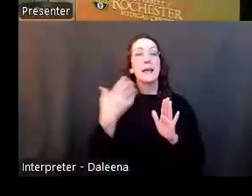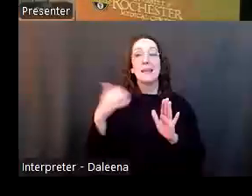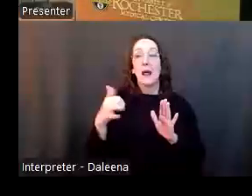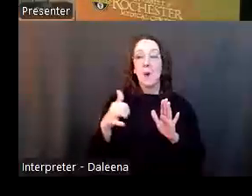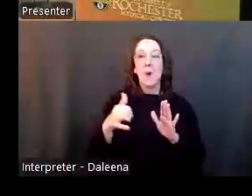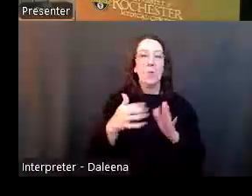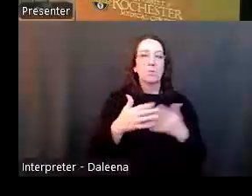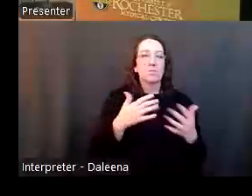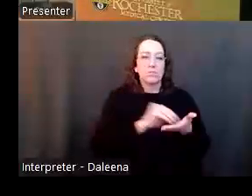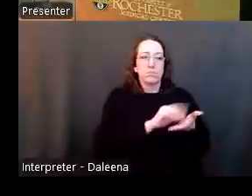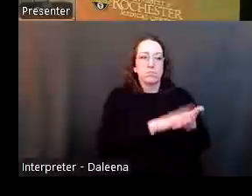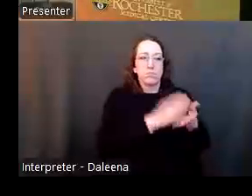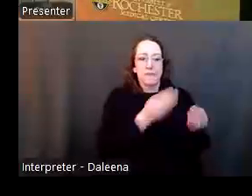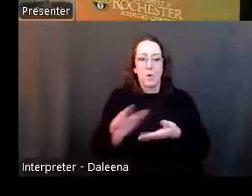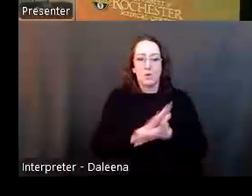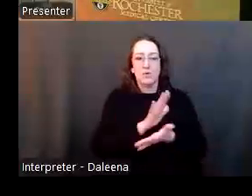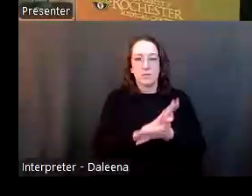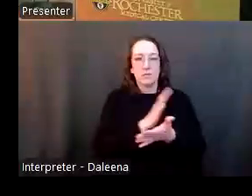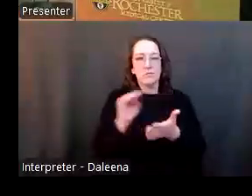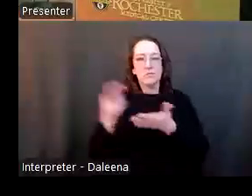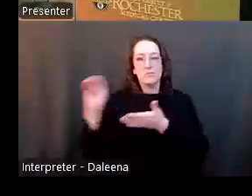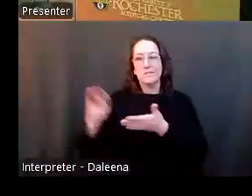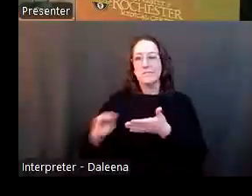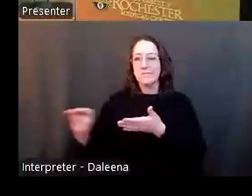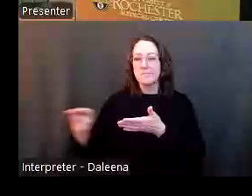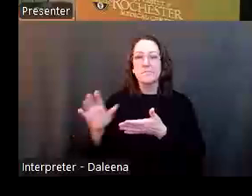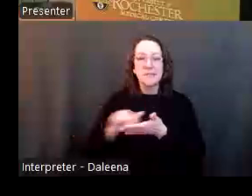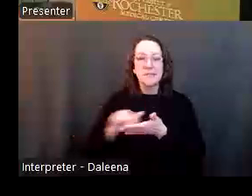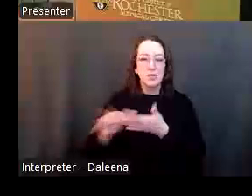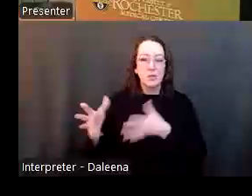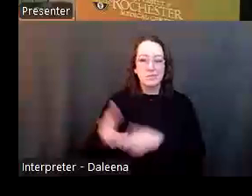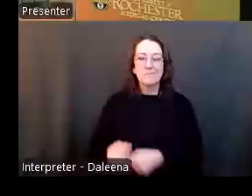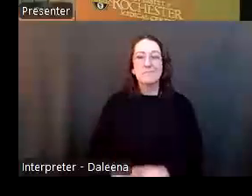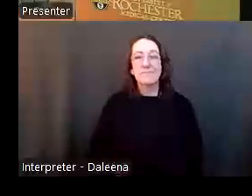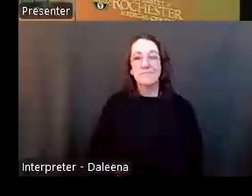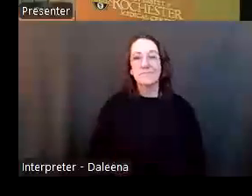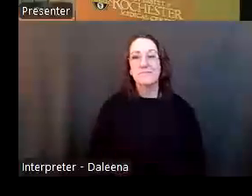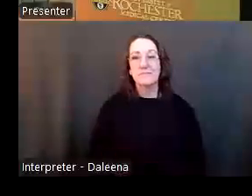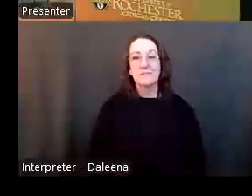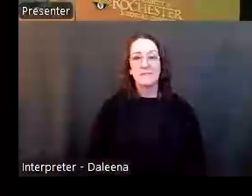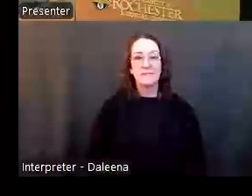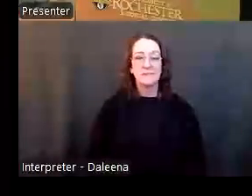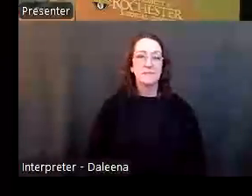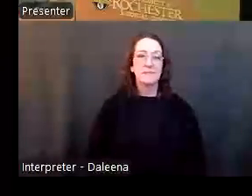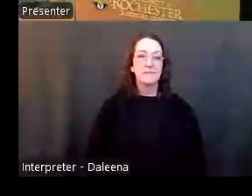written from that flow sheet and we'll put it into the discharge summary but if you guys are anything